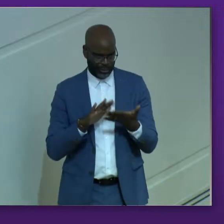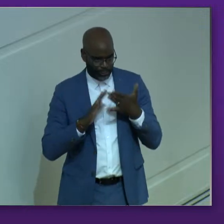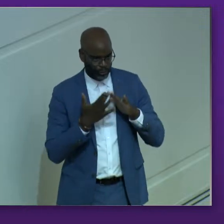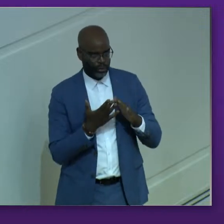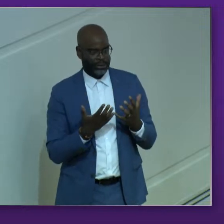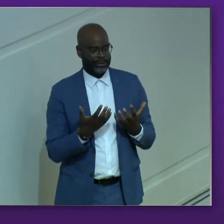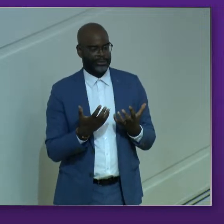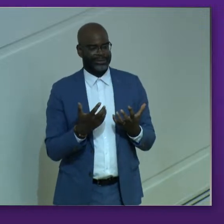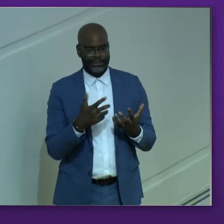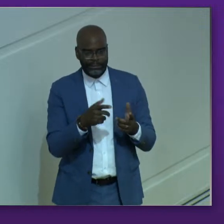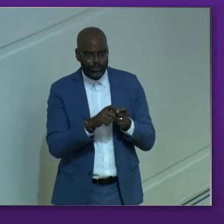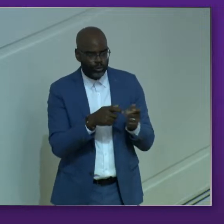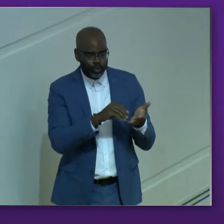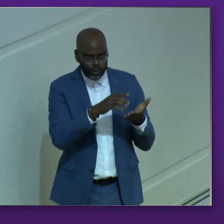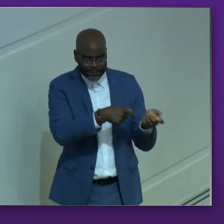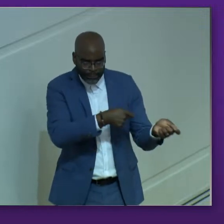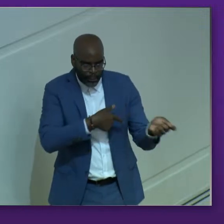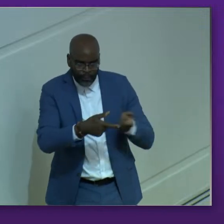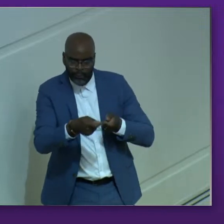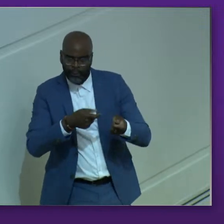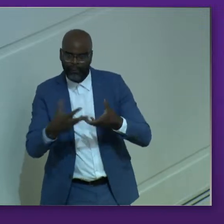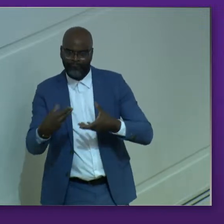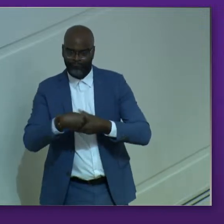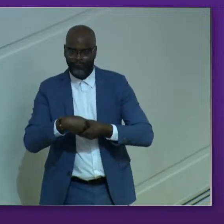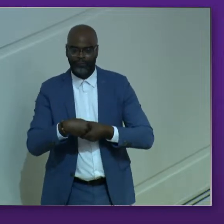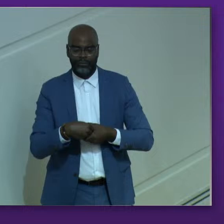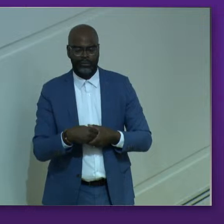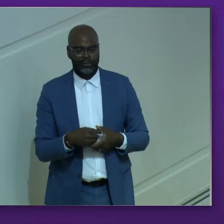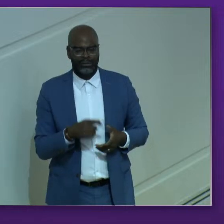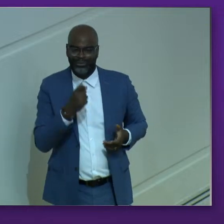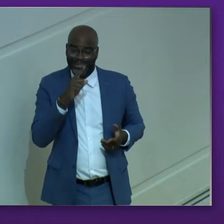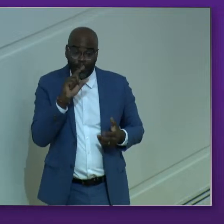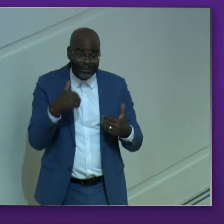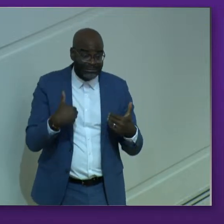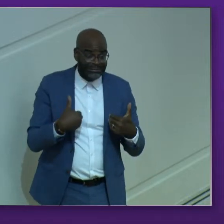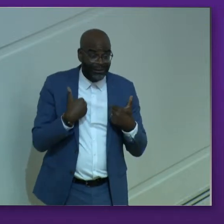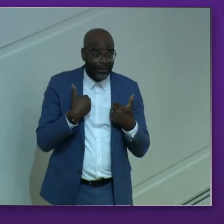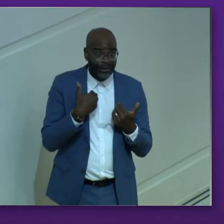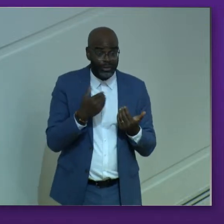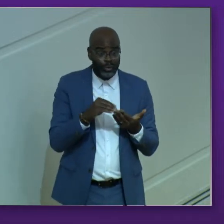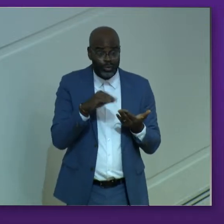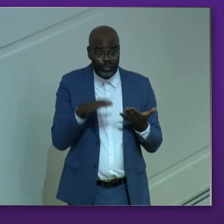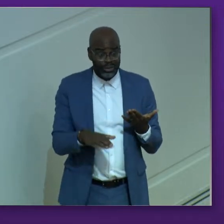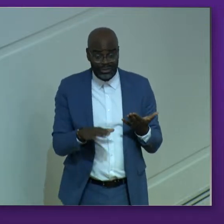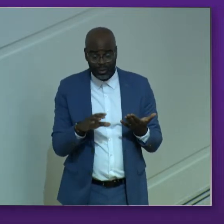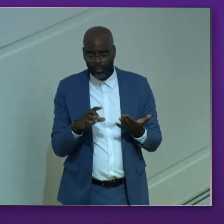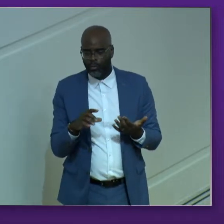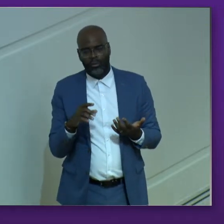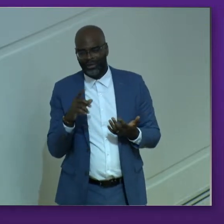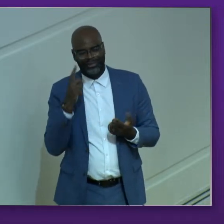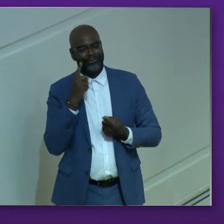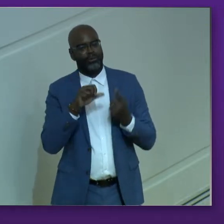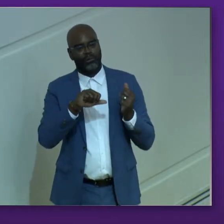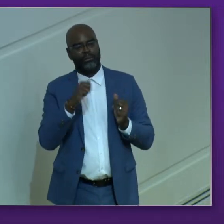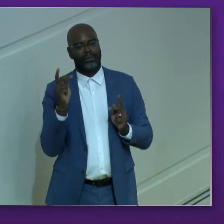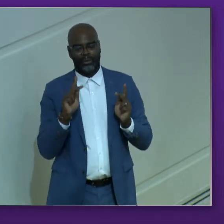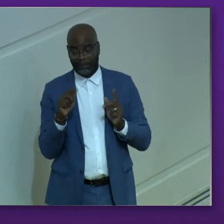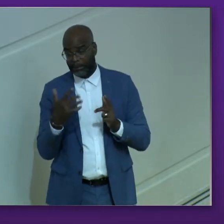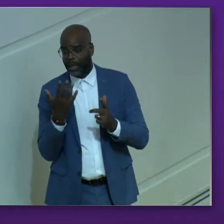YET ANOTHER EXAMPLE IS THE MCPS CYBER COMPETITION WHICH BROUGHT MORE THAN 200 STUDENTS FROM 23 LOCALIZED SCHOOLS TO OUR